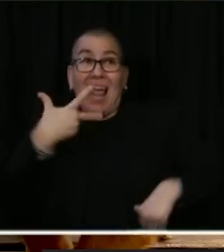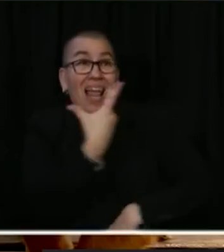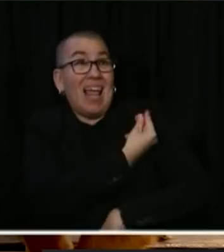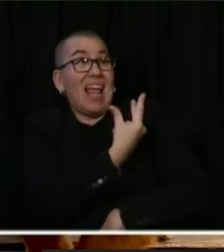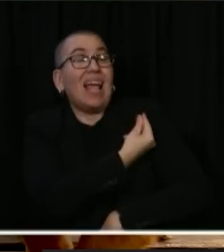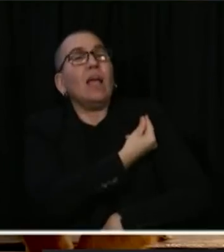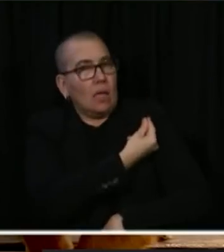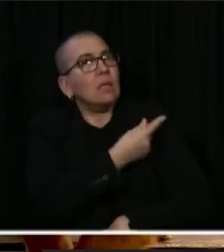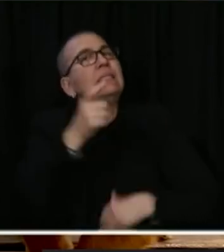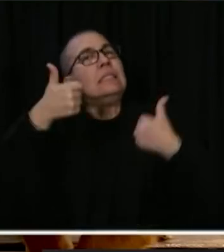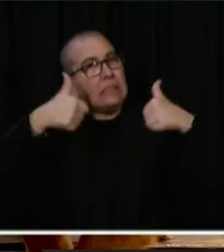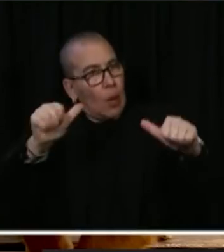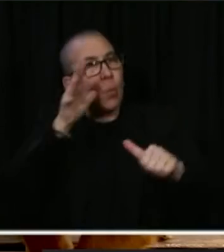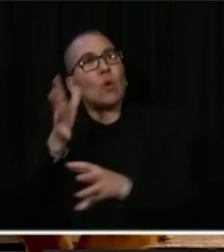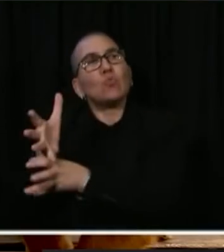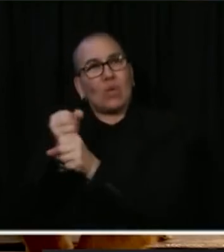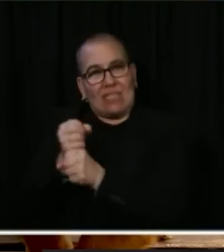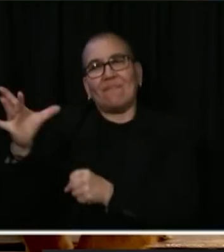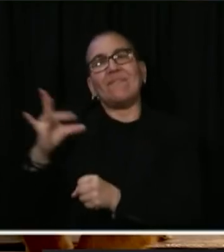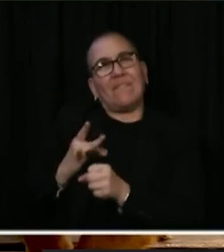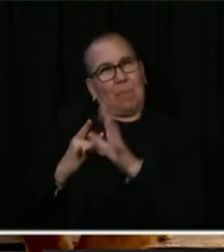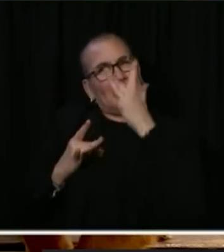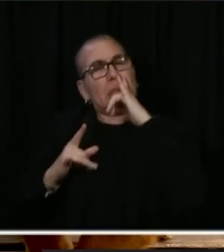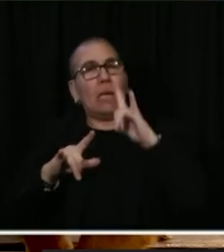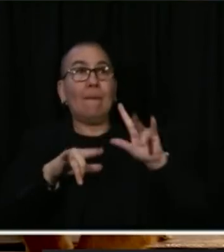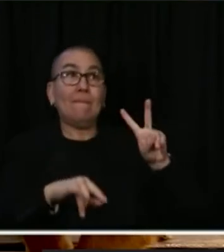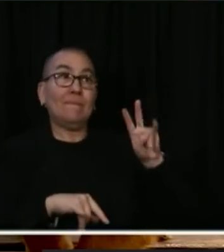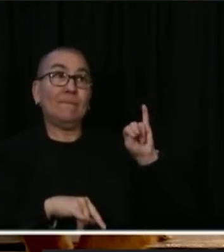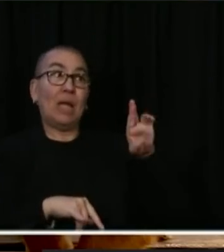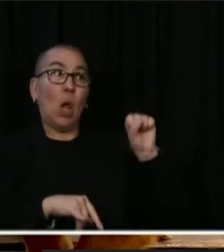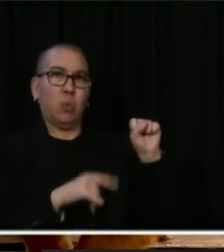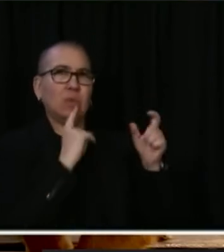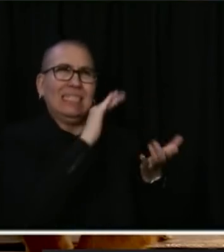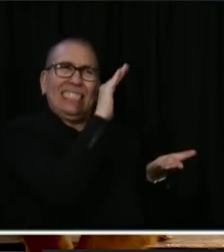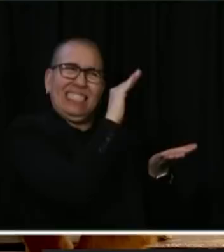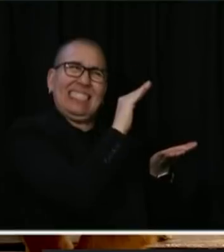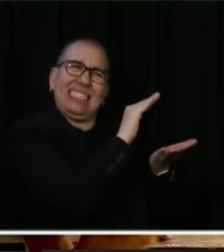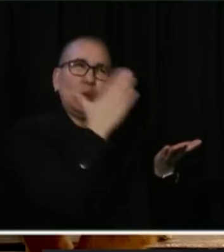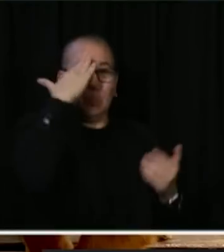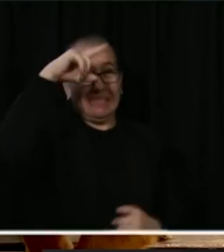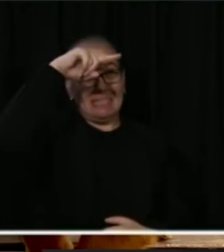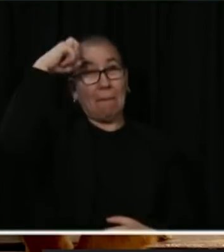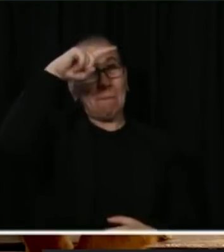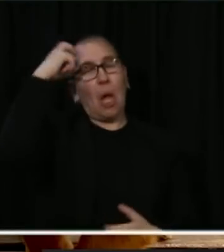WE ARE READY AND YOU NEED TO GET YOUR SHOT AND KEEPING IN